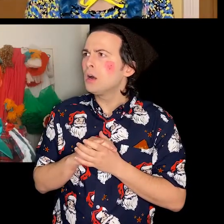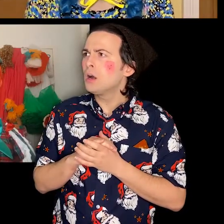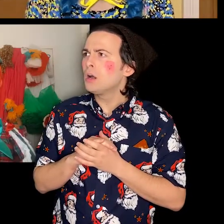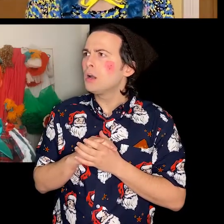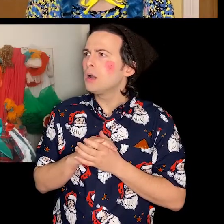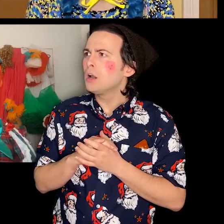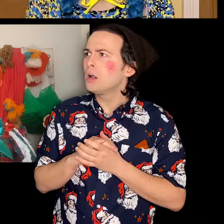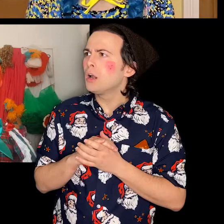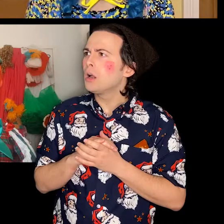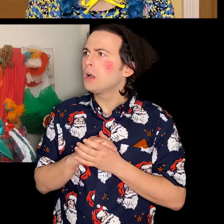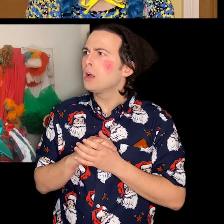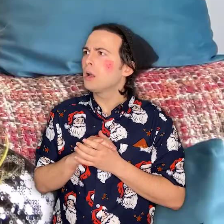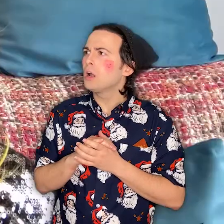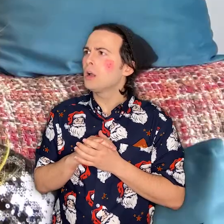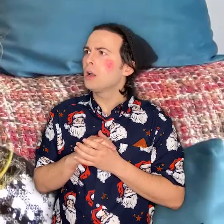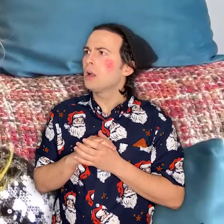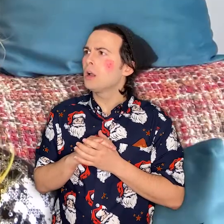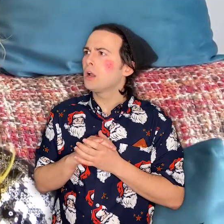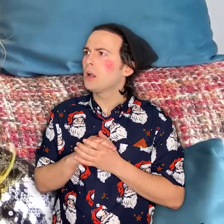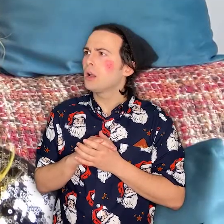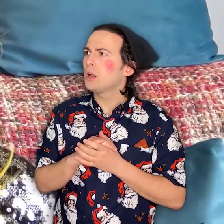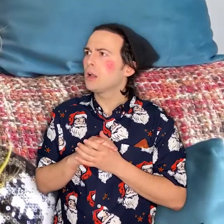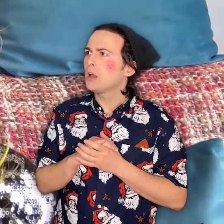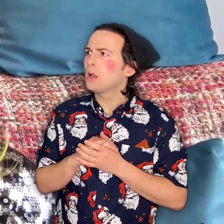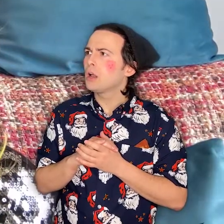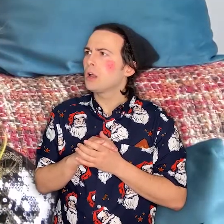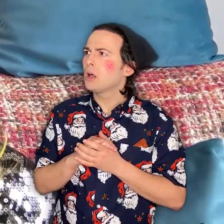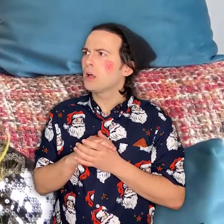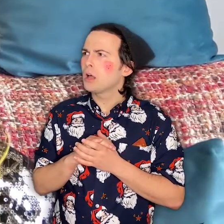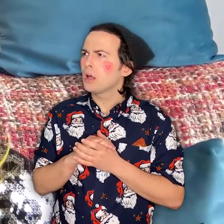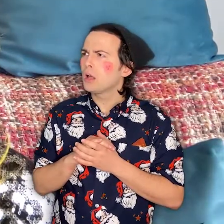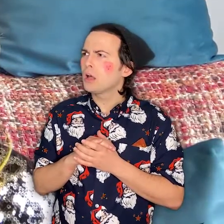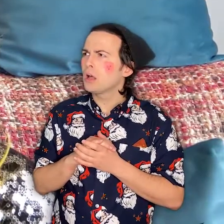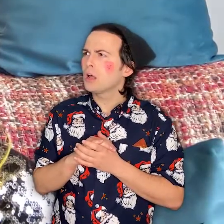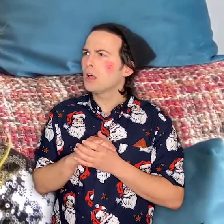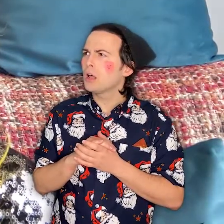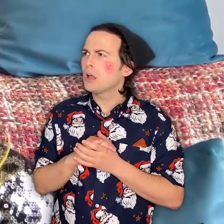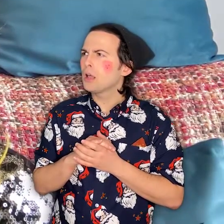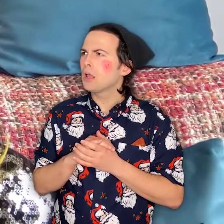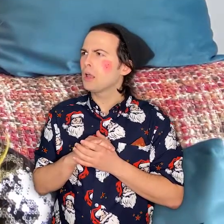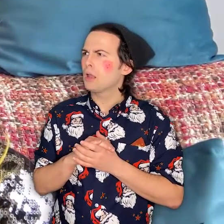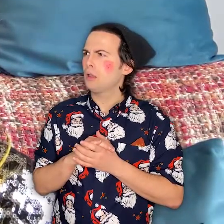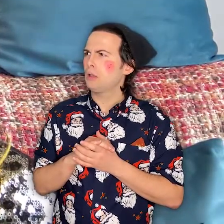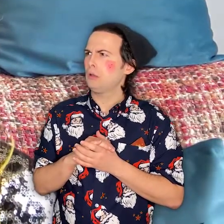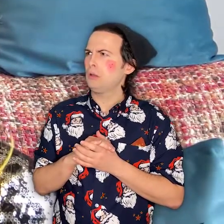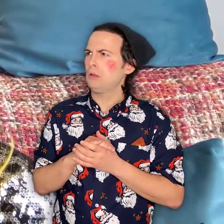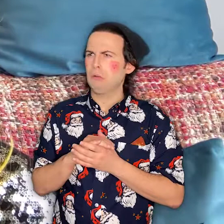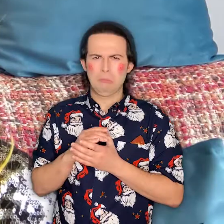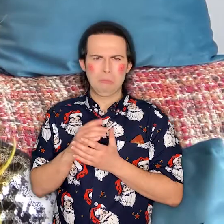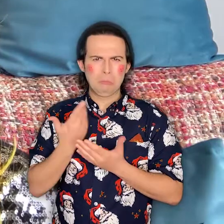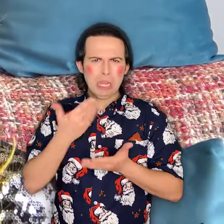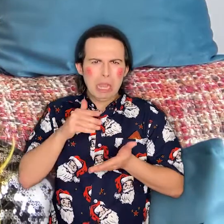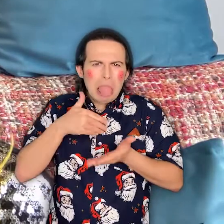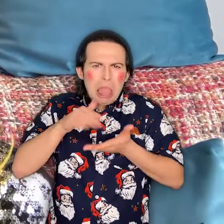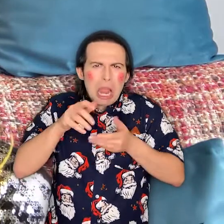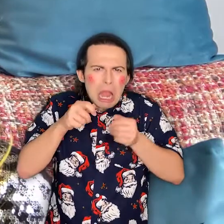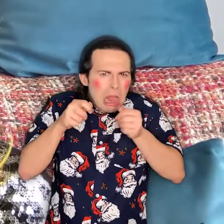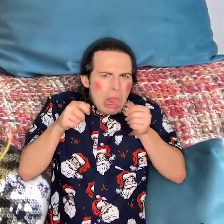Senga – How? Carina – She was telling me the other day that saliva is a natural disinfectant. She’s been licking the handles of the trolleys up